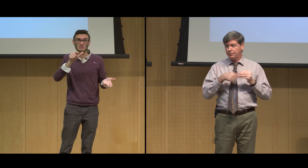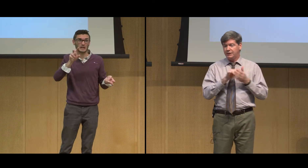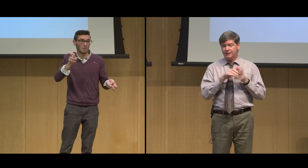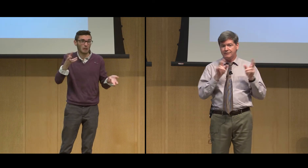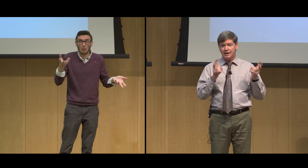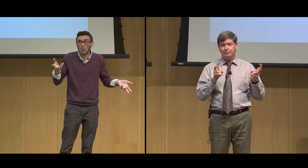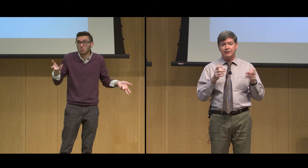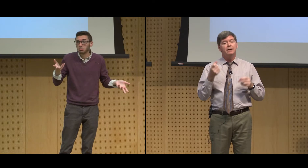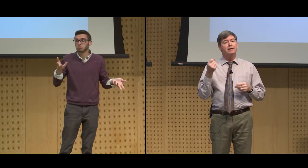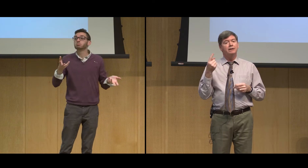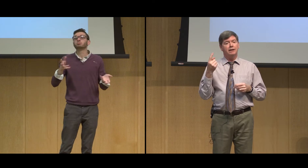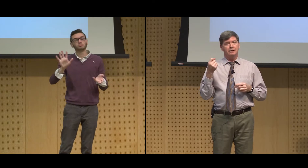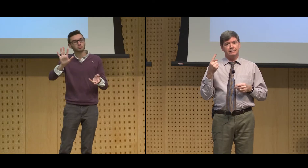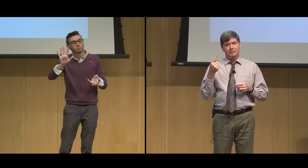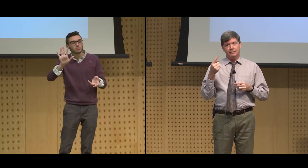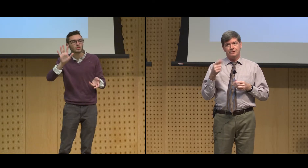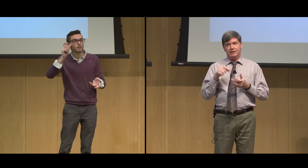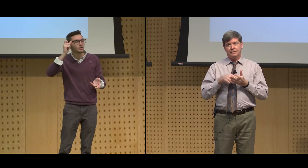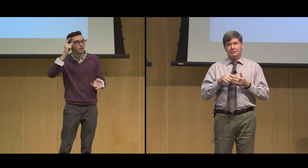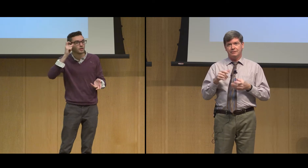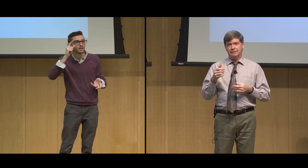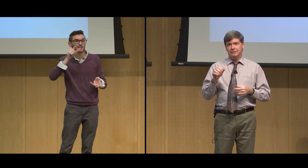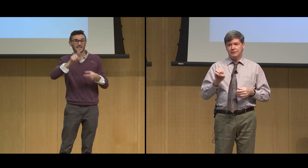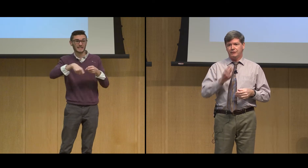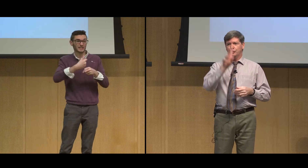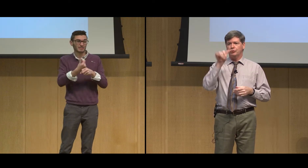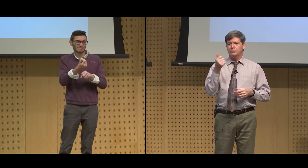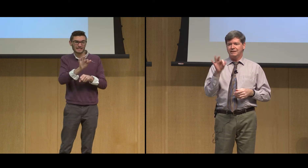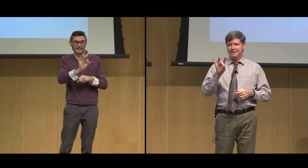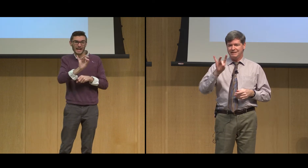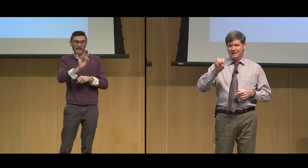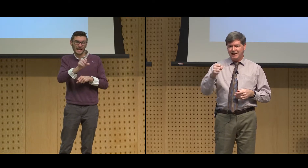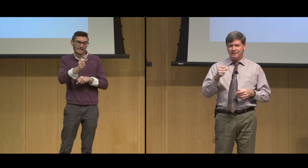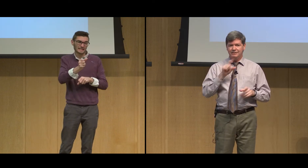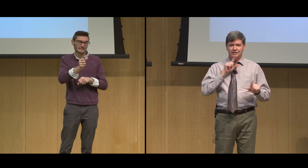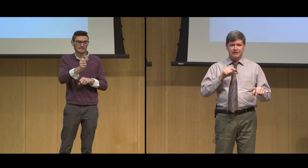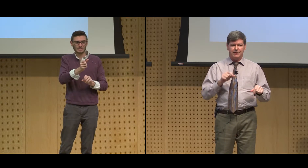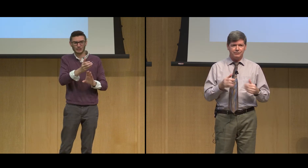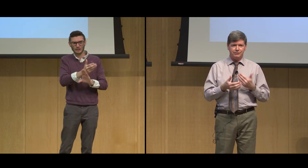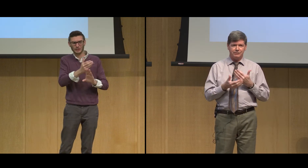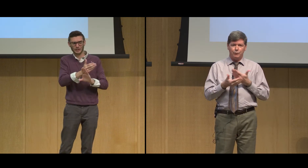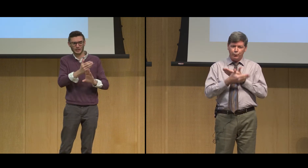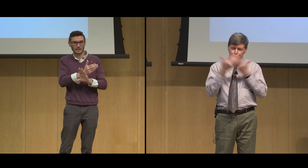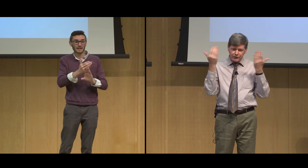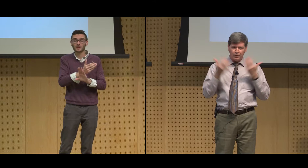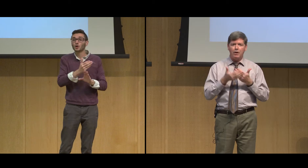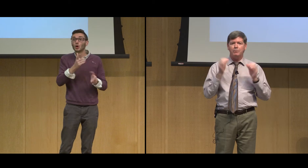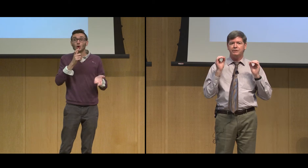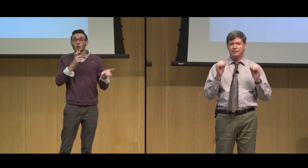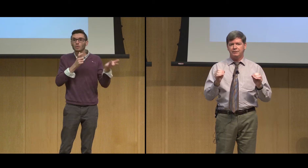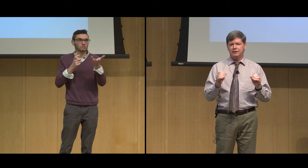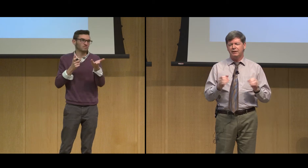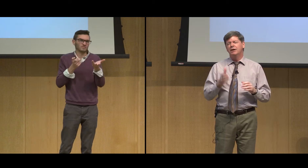about that topic? And, understand, this is like the early 1980s. And the answer is, you know, almost nothing.